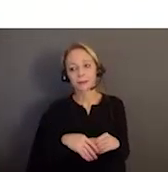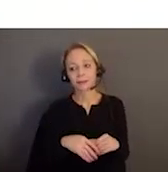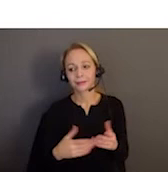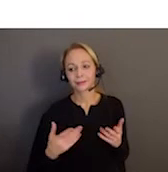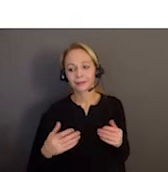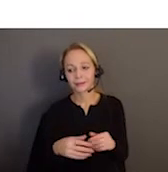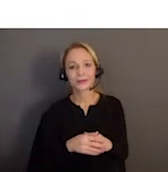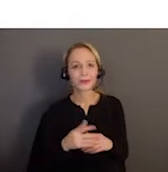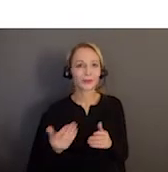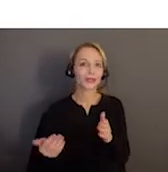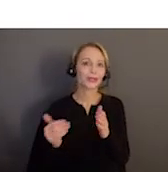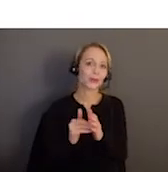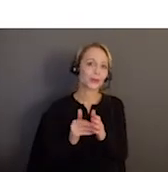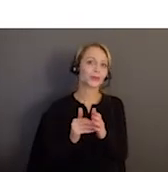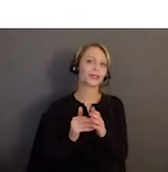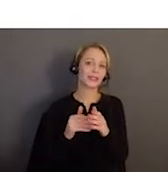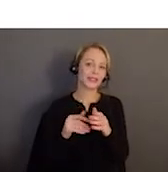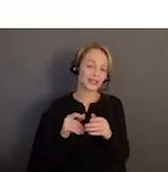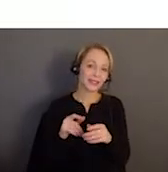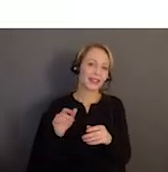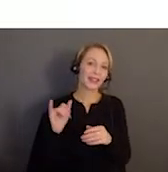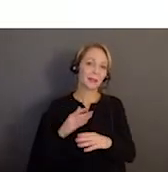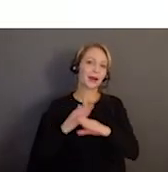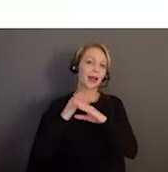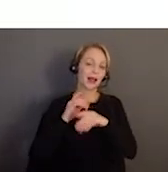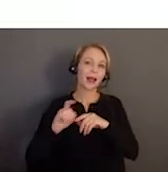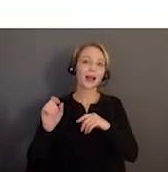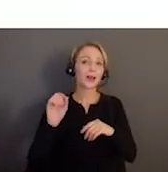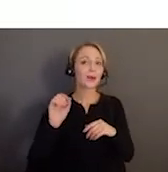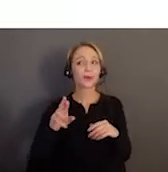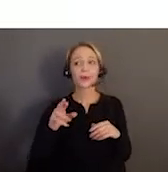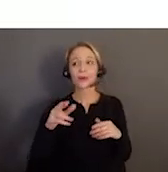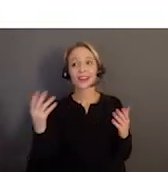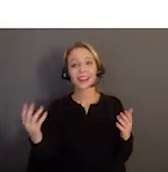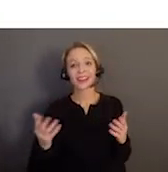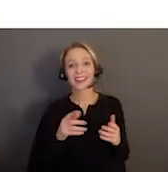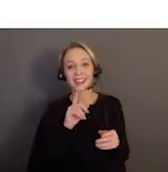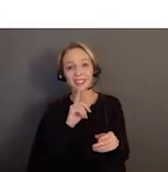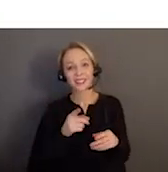RESUME A BLOCKED CALL OR ACTUALLY ALLOW BLOCKING BY THE USER.